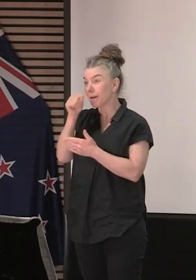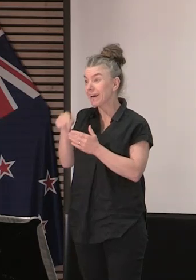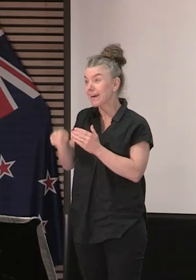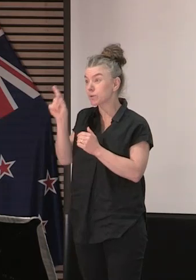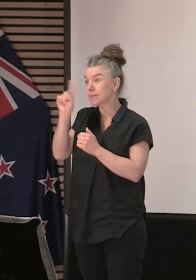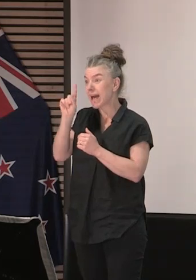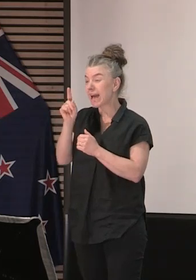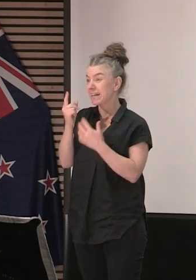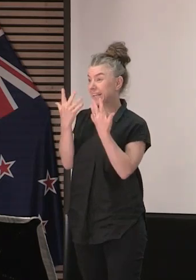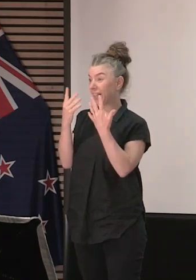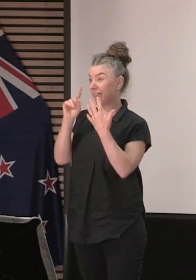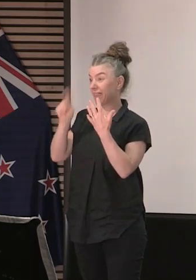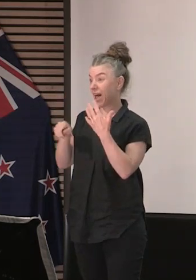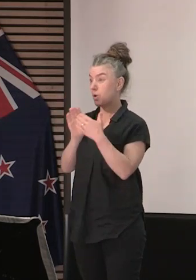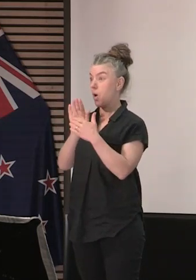we have takentogether.